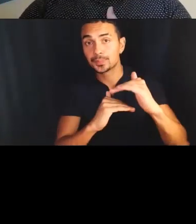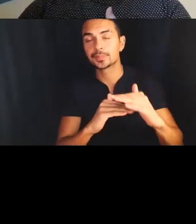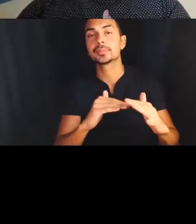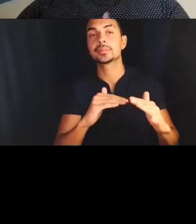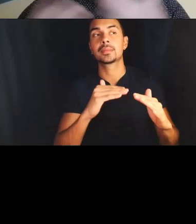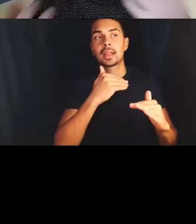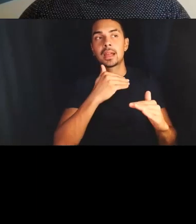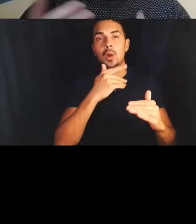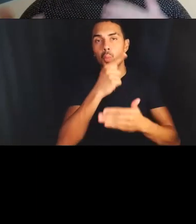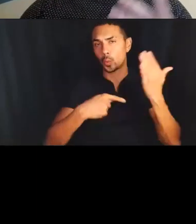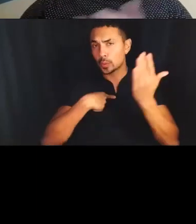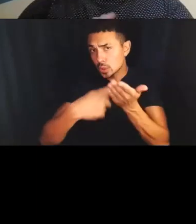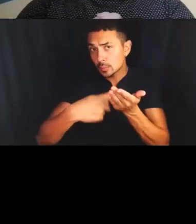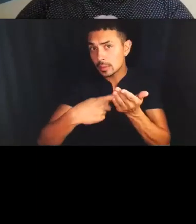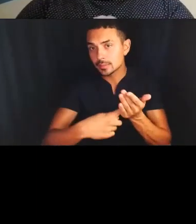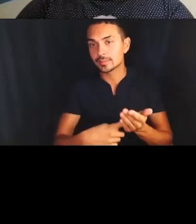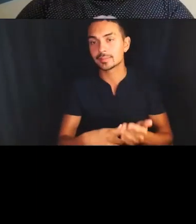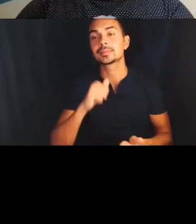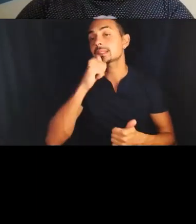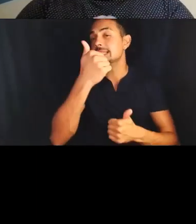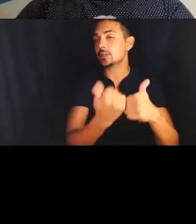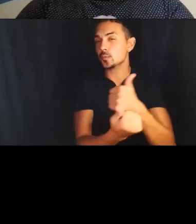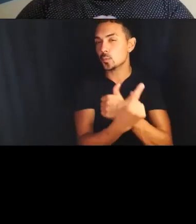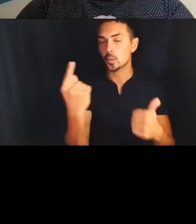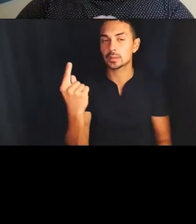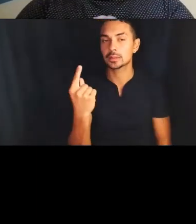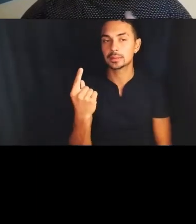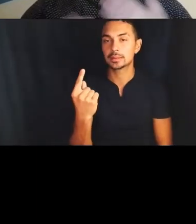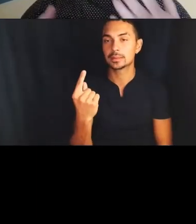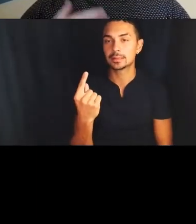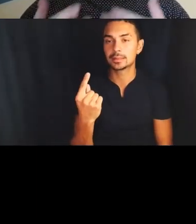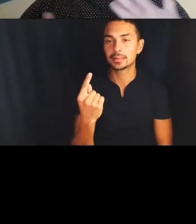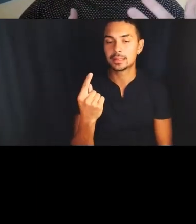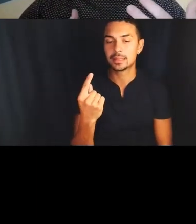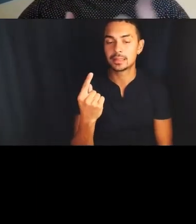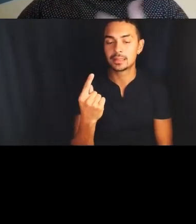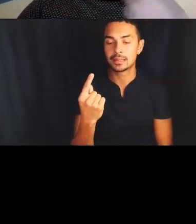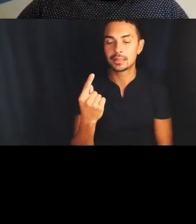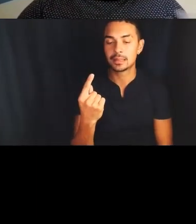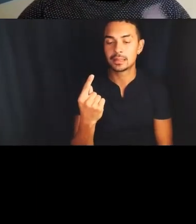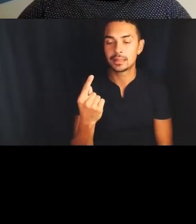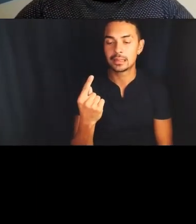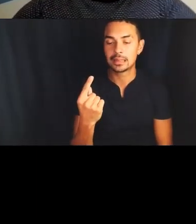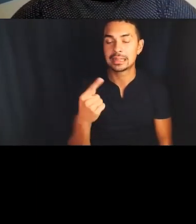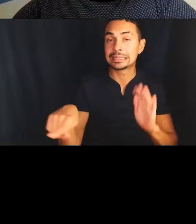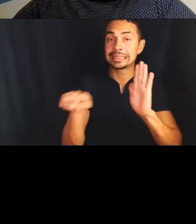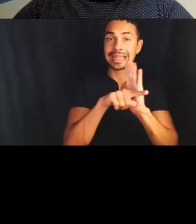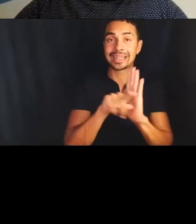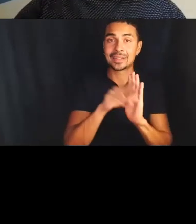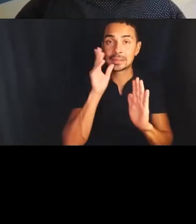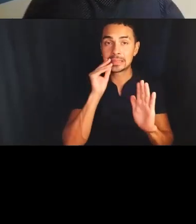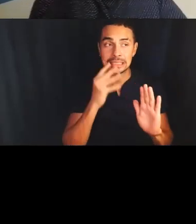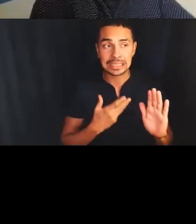It, maybe not everybody to be in a space that could talk about negative experiences with service providers.